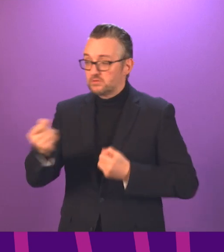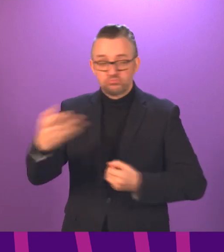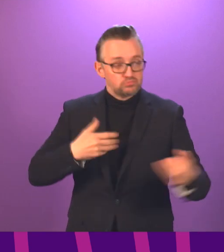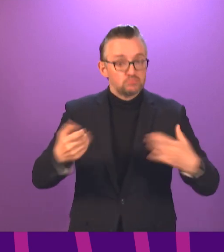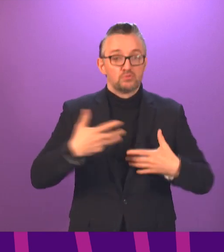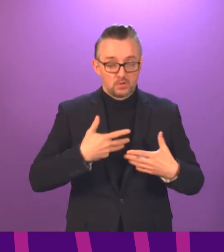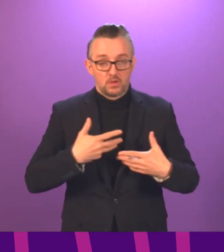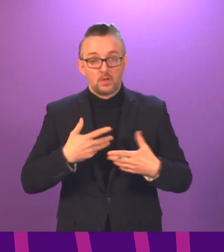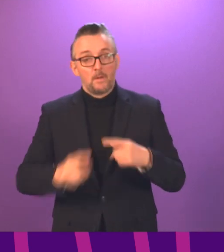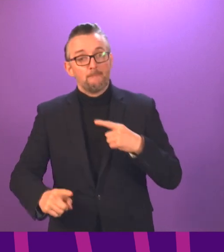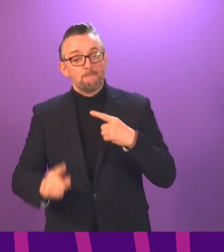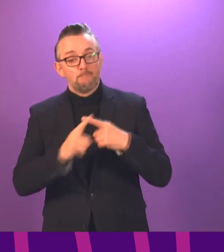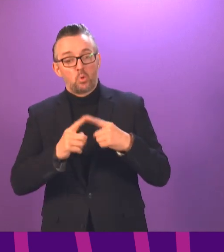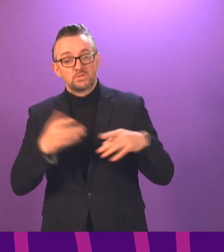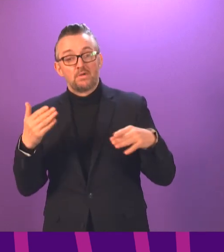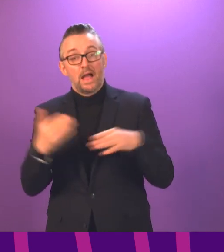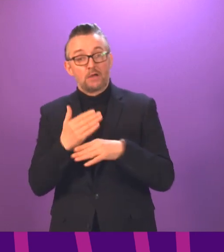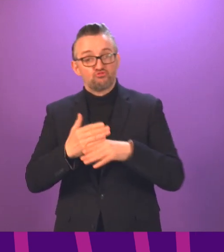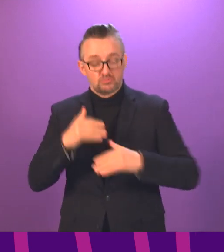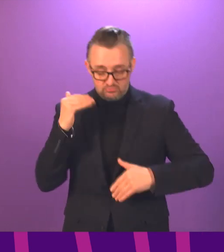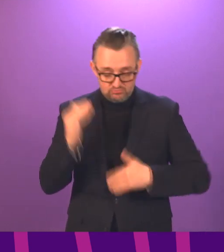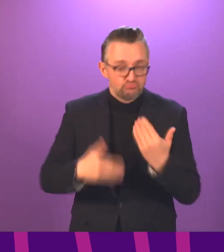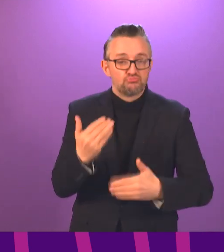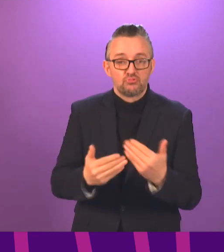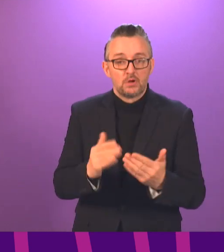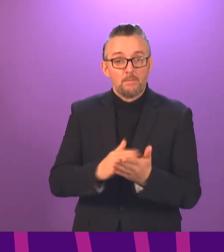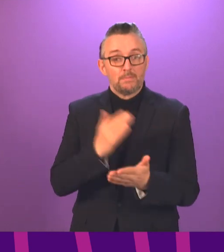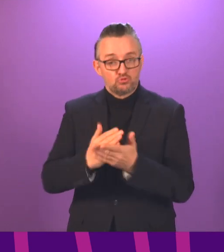action has been and continues to be taken to ensure the safe delivery of the election.